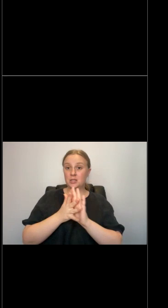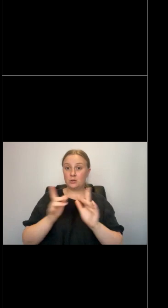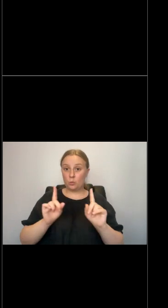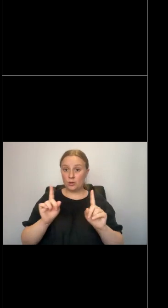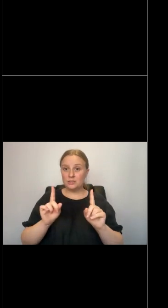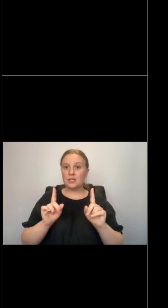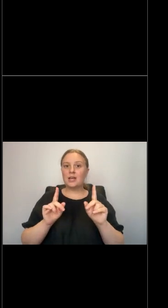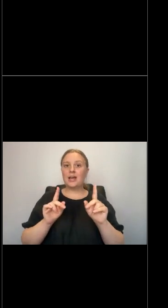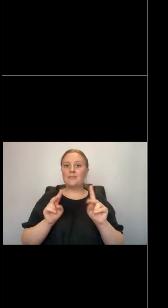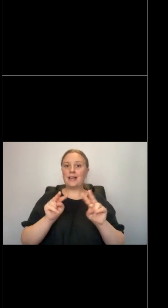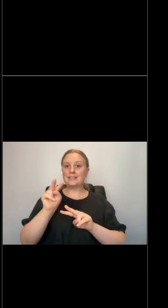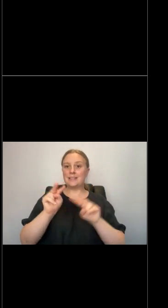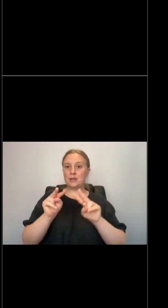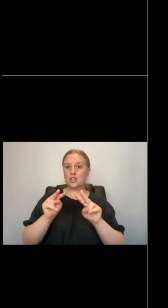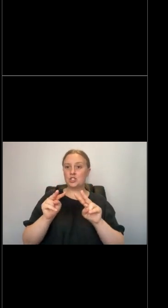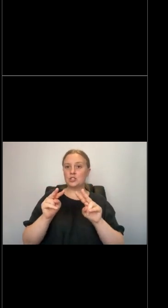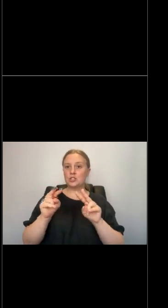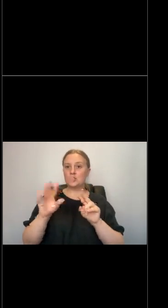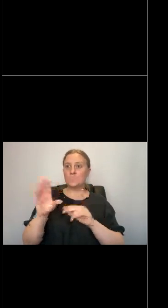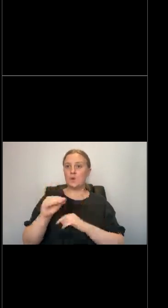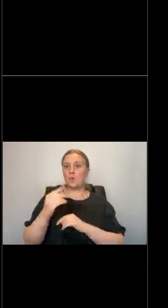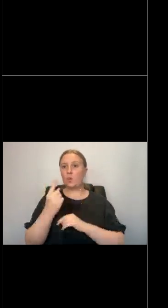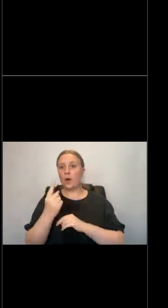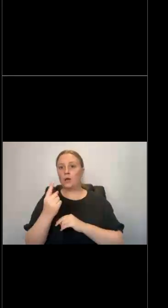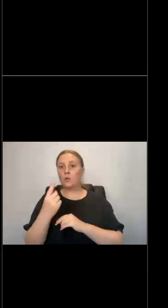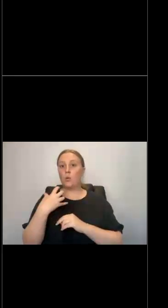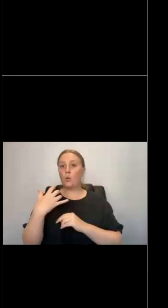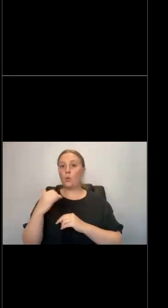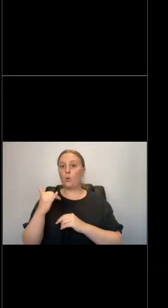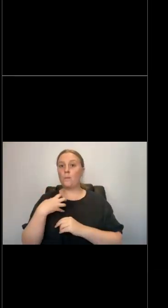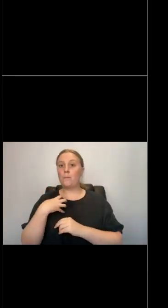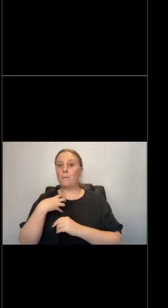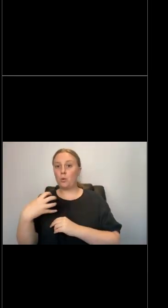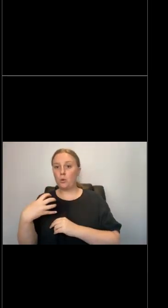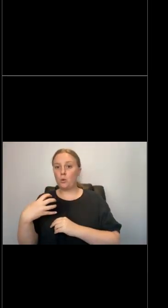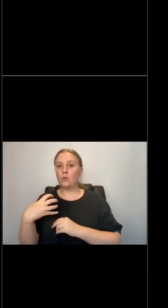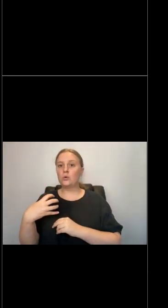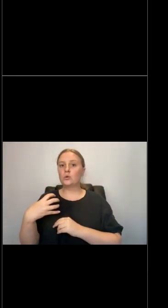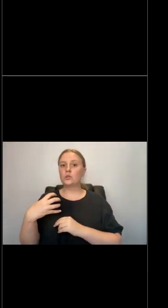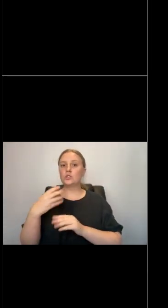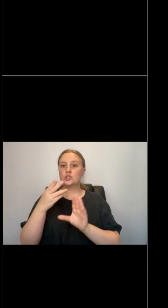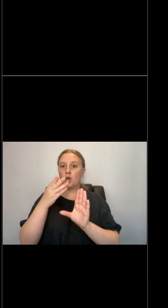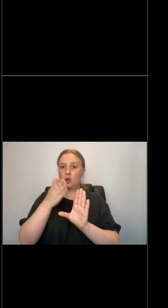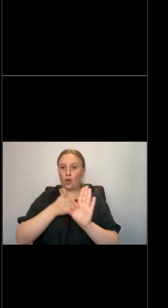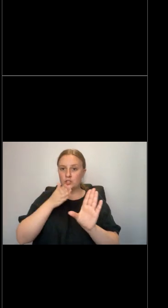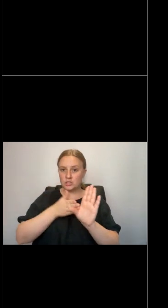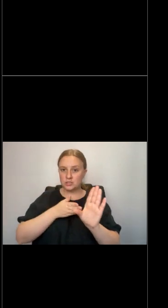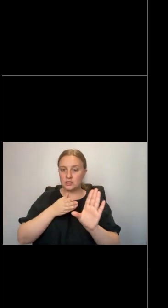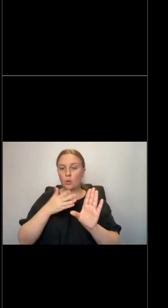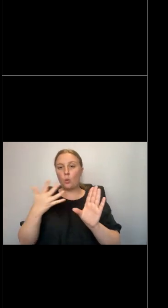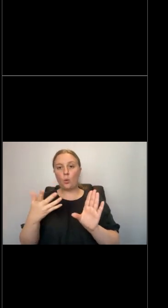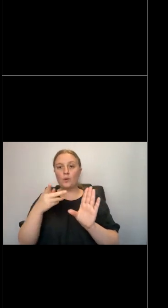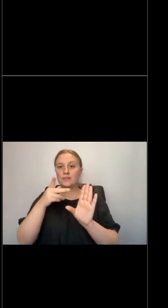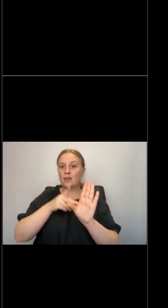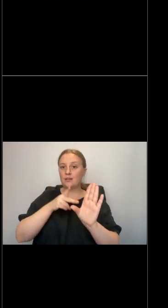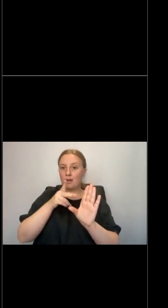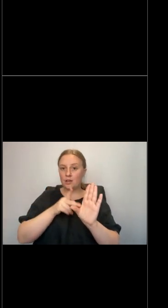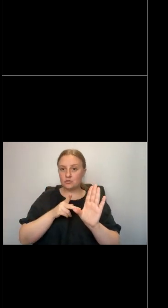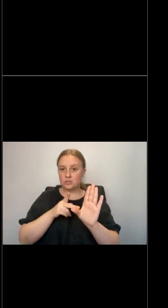appointed psychiatrist psychologists to assess the accused person. The matter may then, once the reports are done, be mentioned